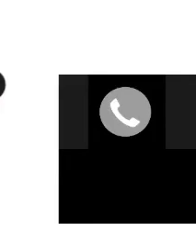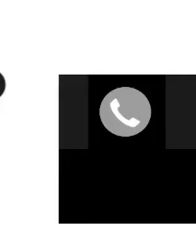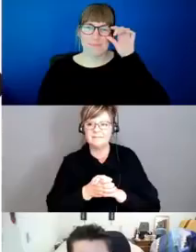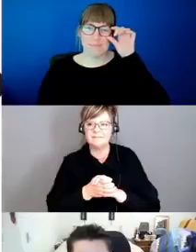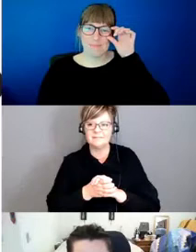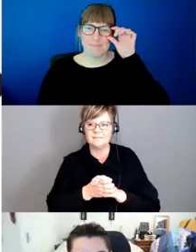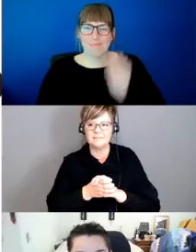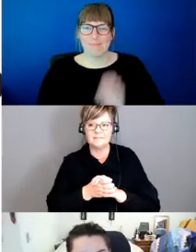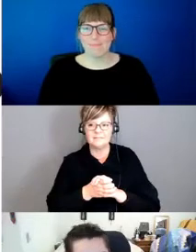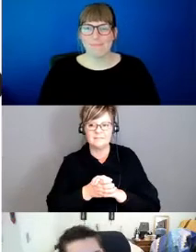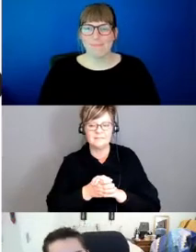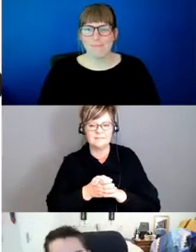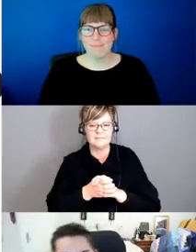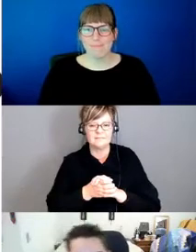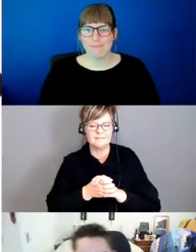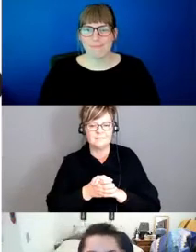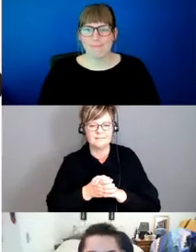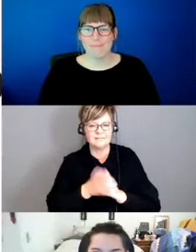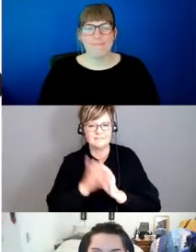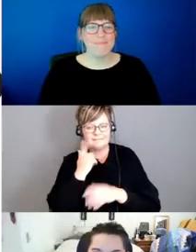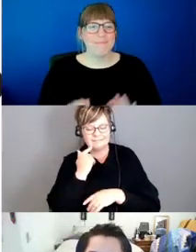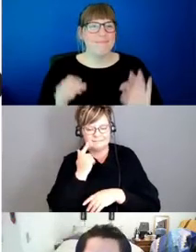HELLO, AND WELCOME, EVERYONE.